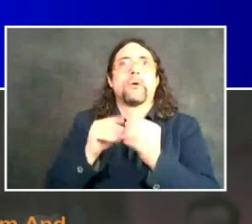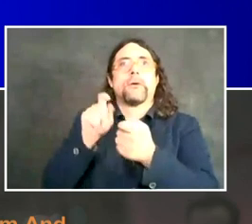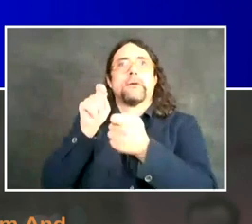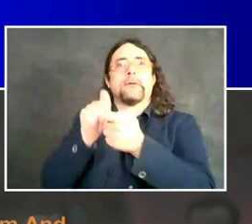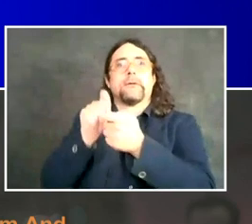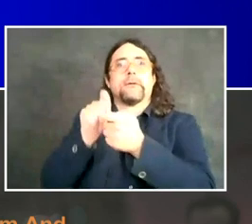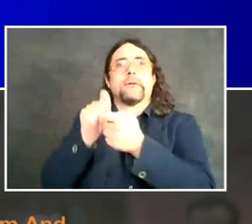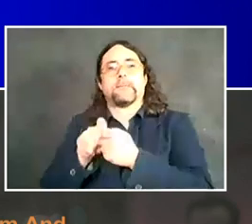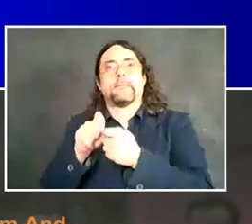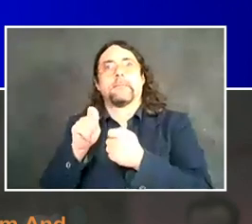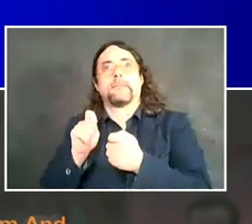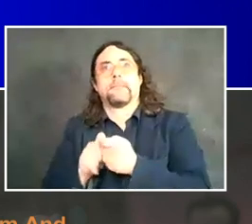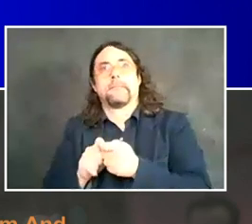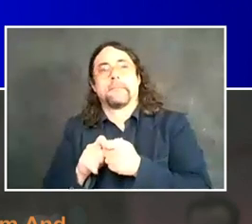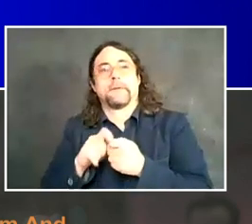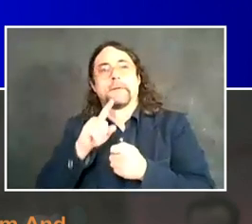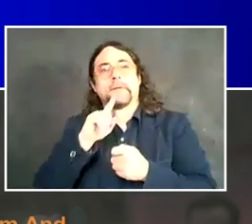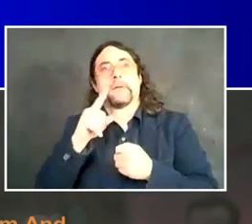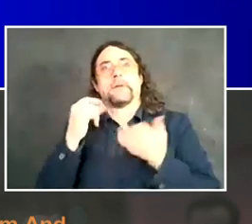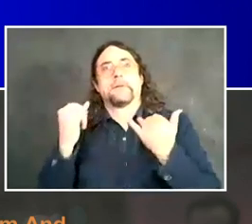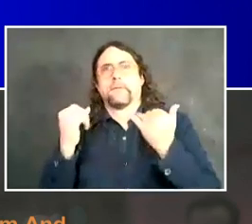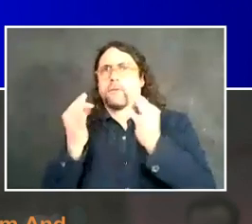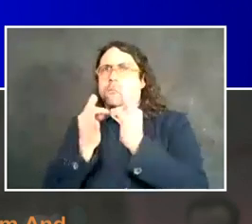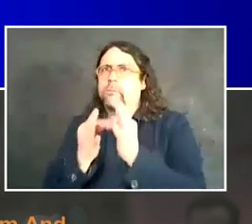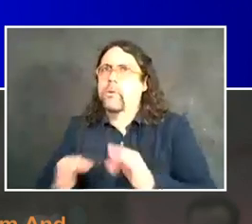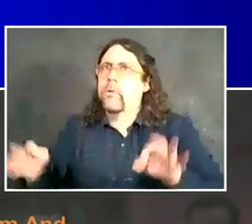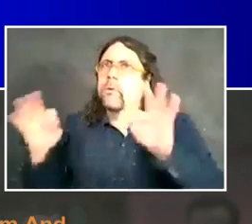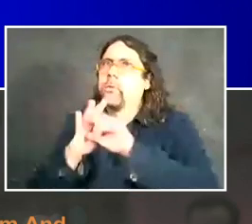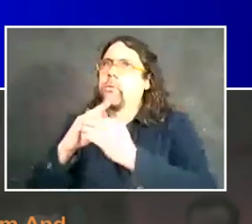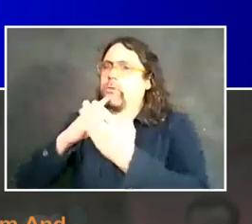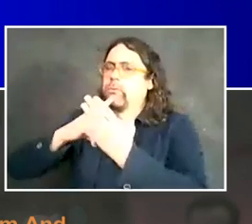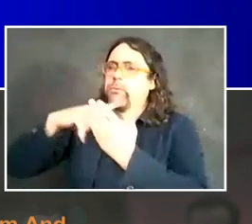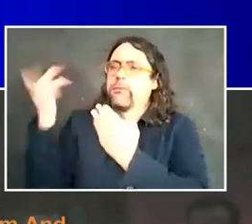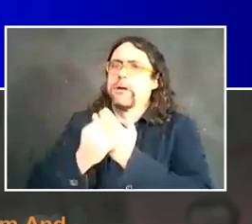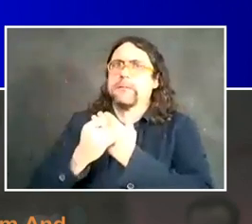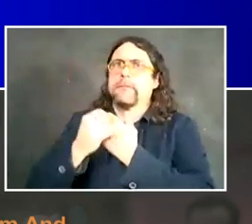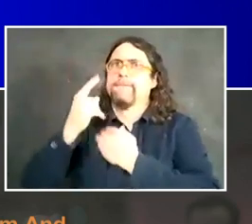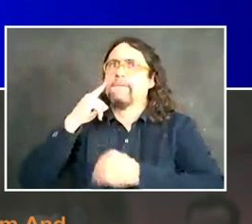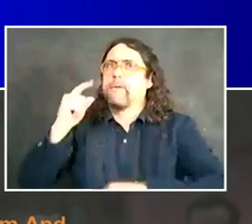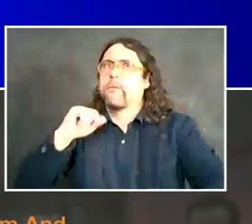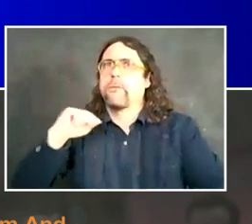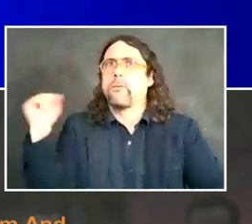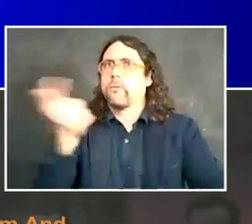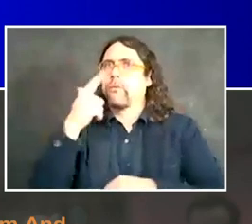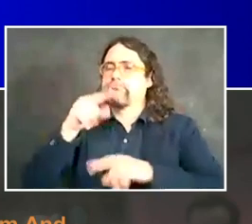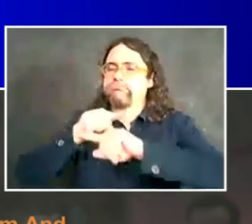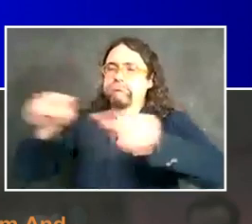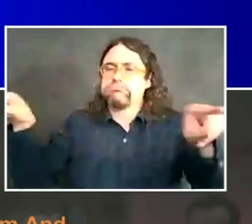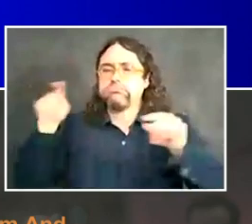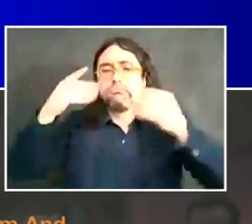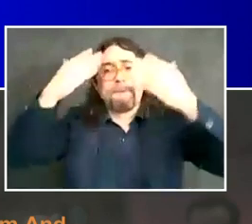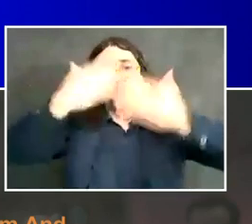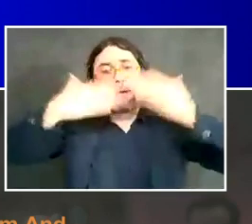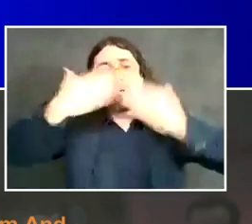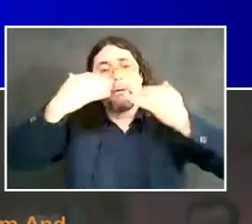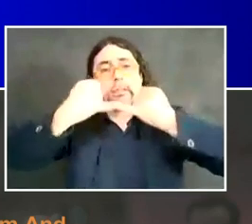PIECE OF WHAT WE ARE DOING FOR ALL OF OUR ESSENTIAL FRONT LINE WORKERS IN NEW